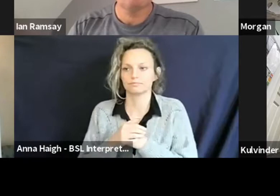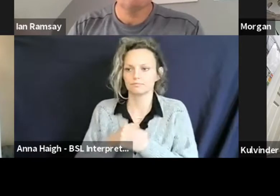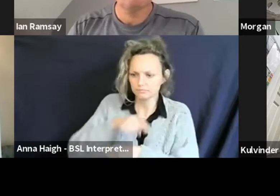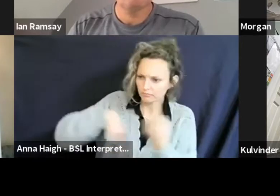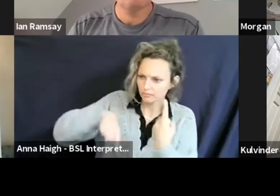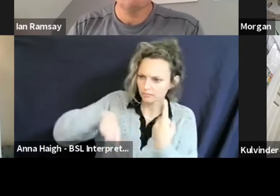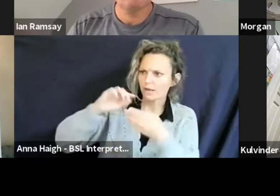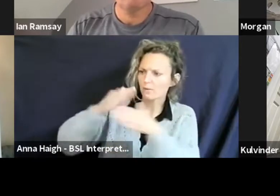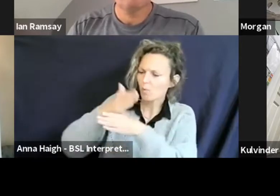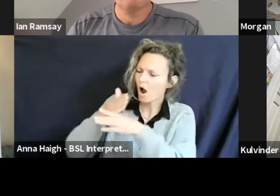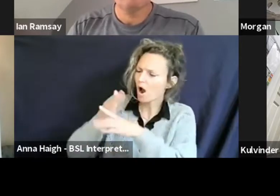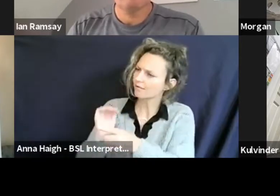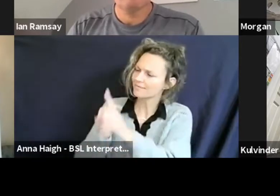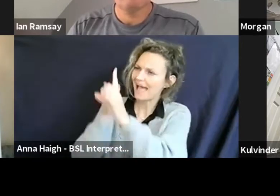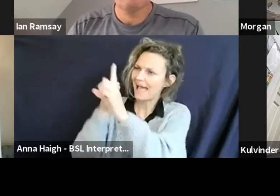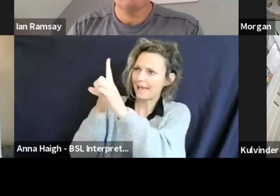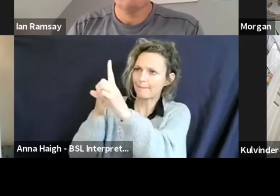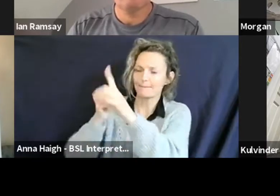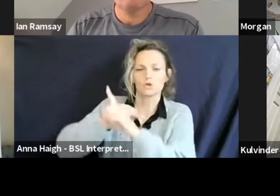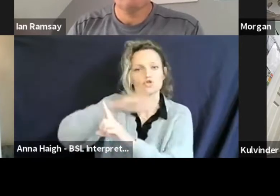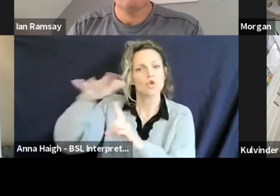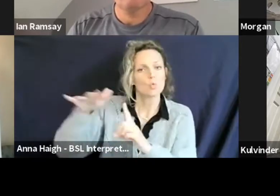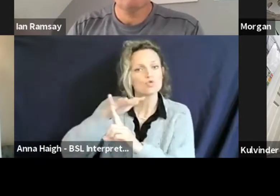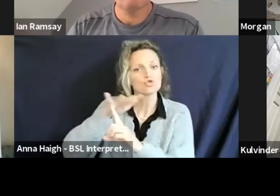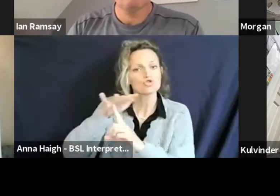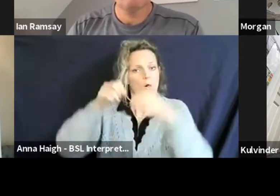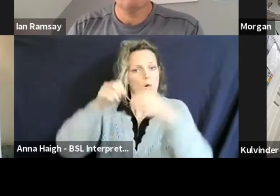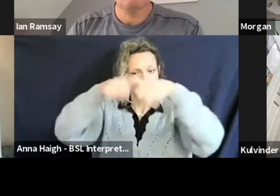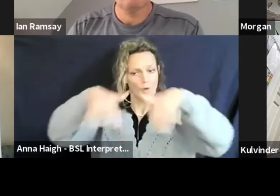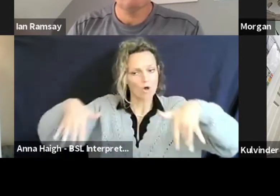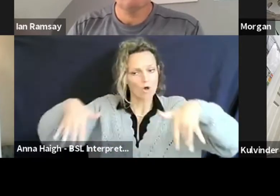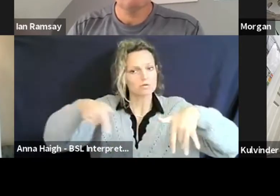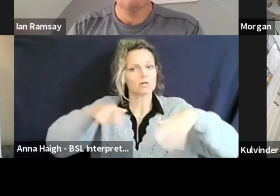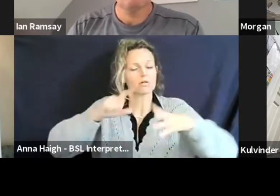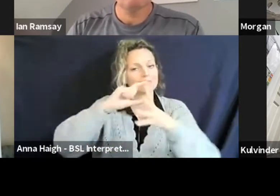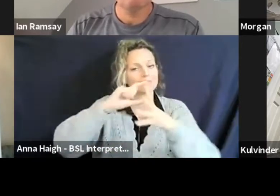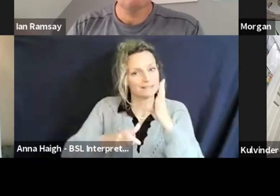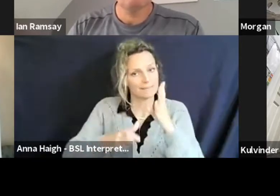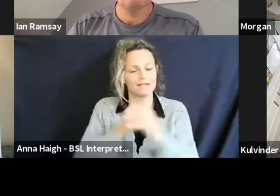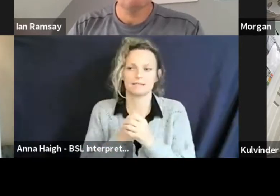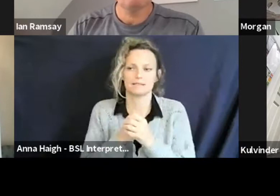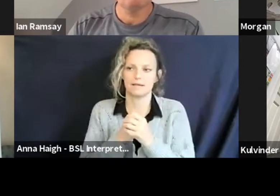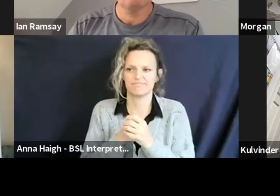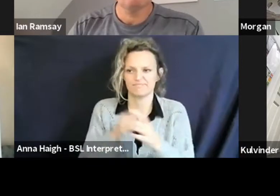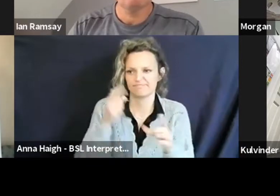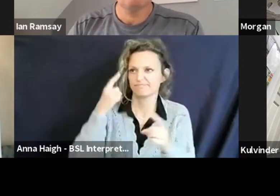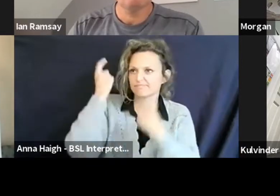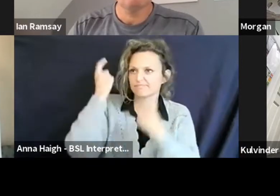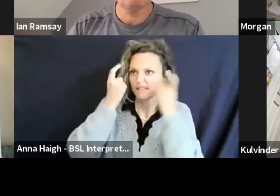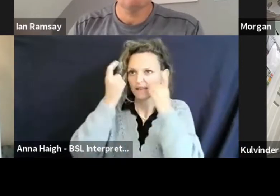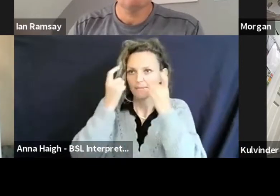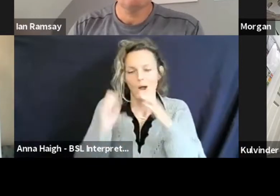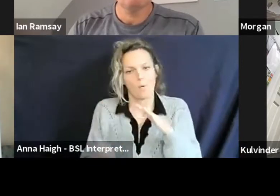Talking about the brilliant work that's been going on within HMRC.